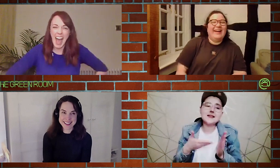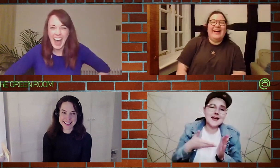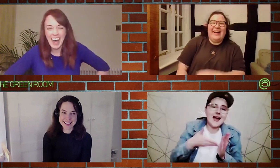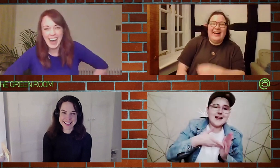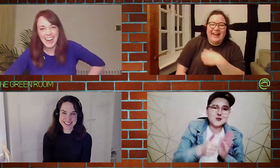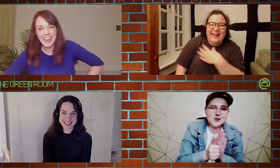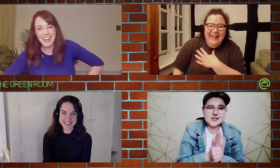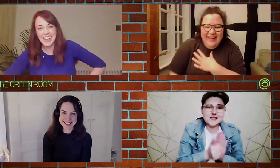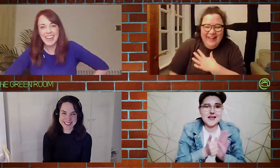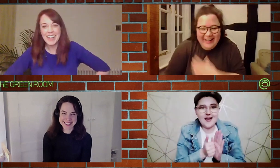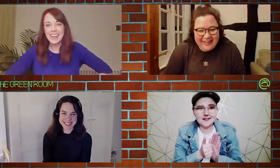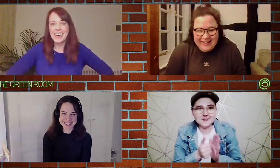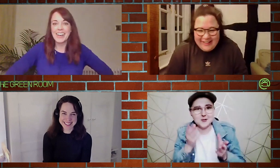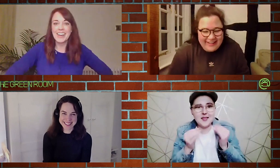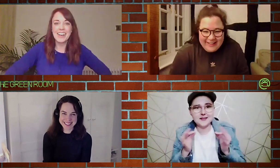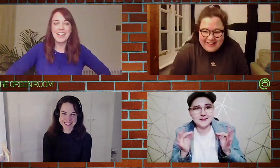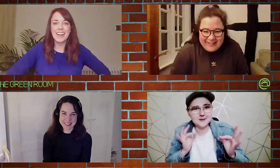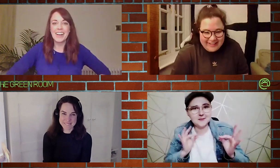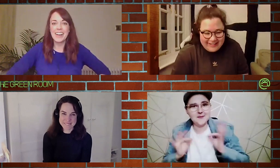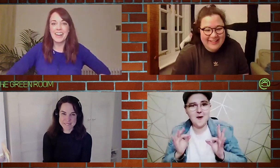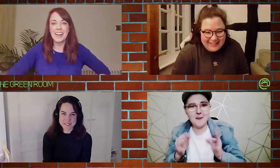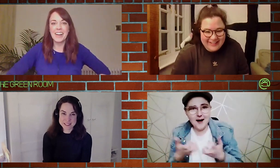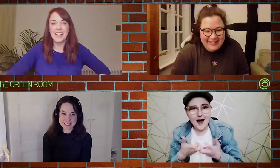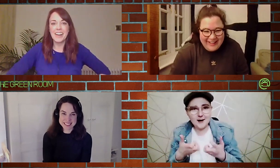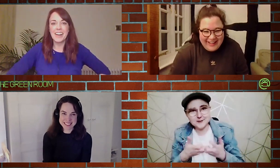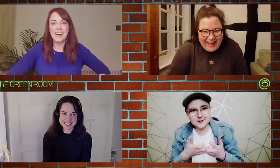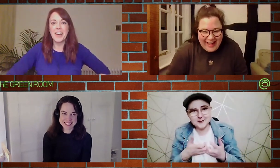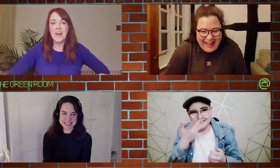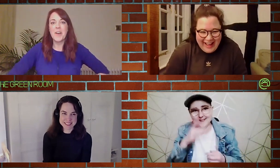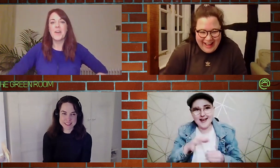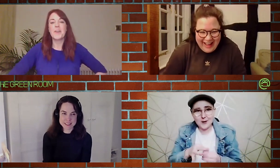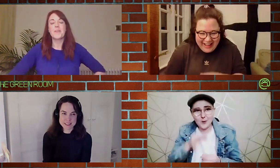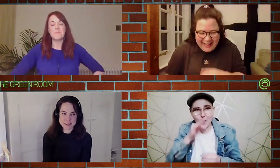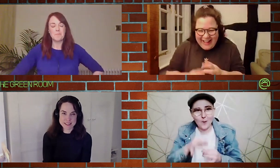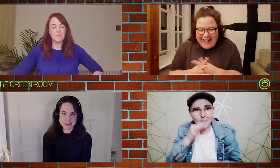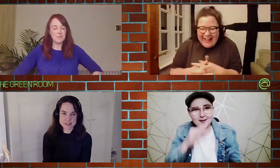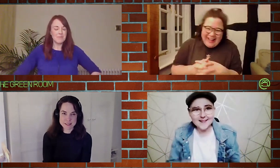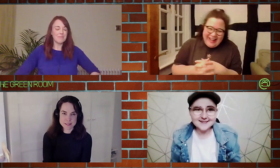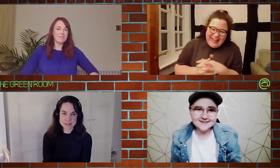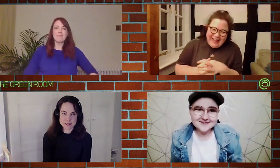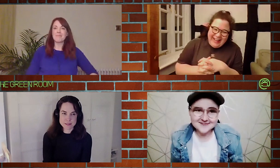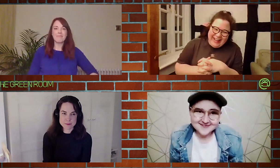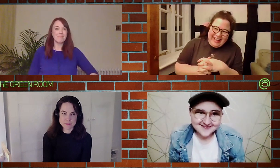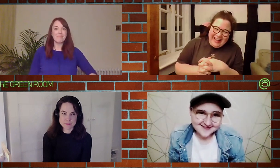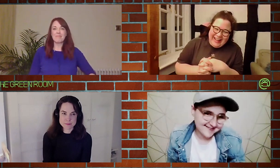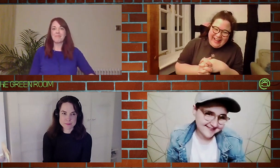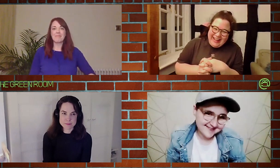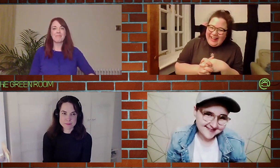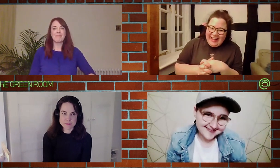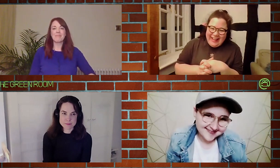because there wasn't any yogurt in the tube when I was finally filming it. So that's a class in how to act.